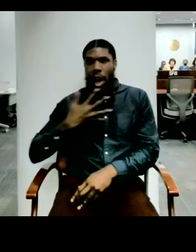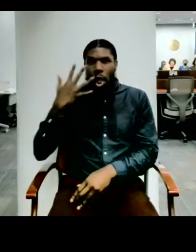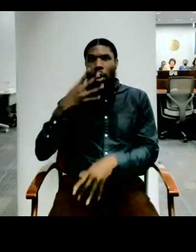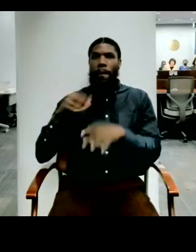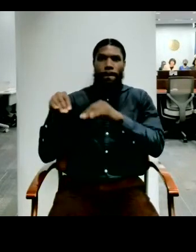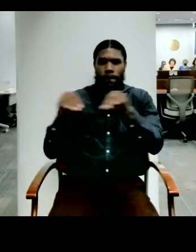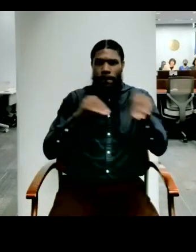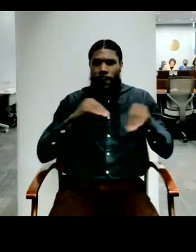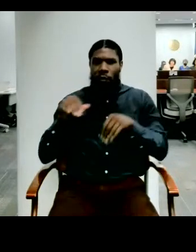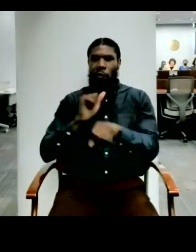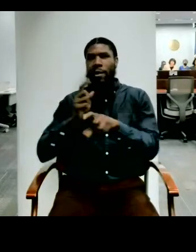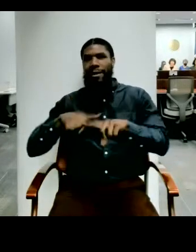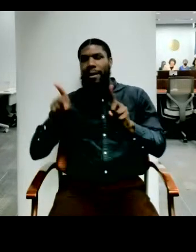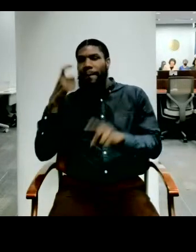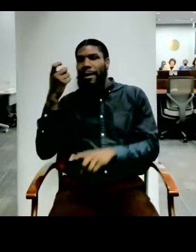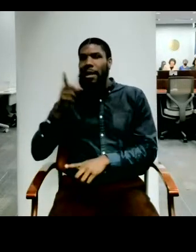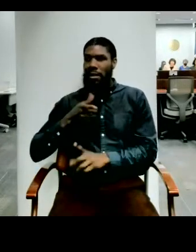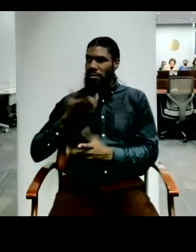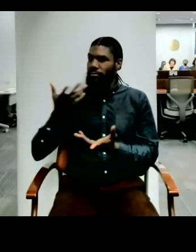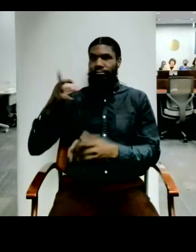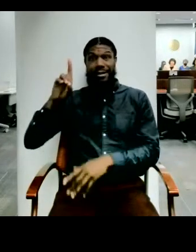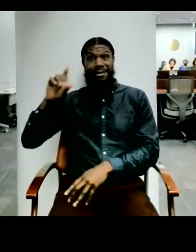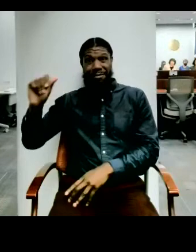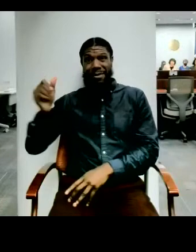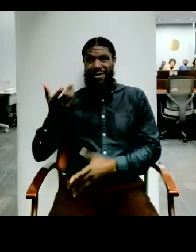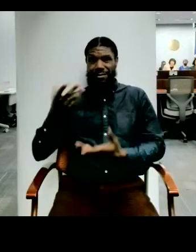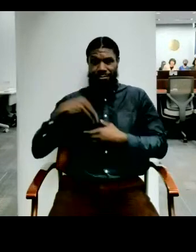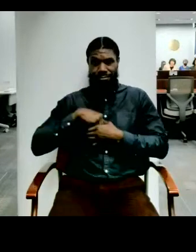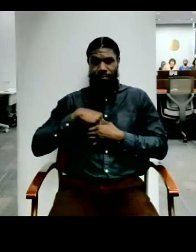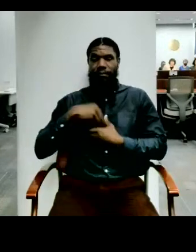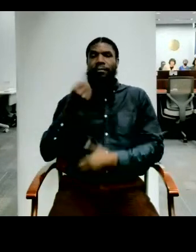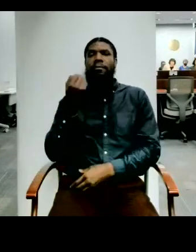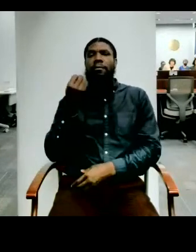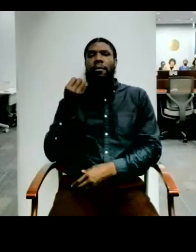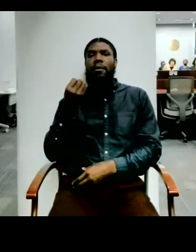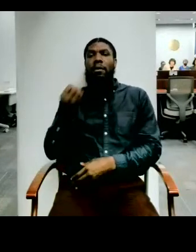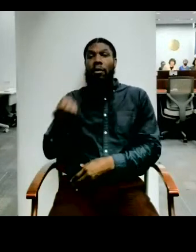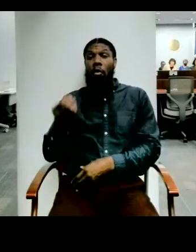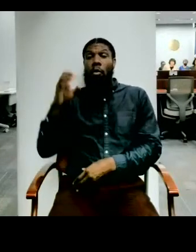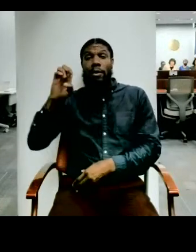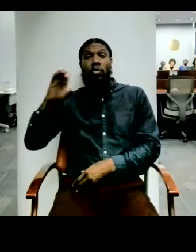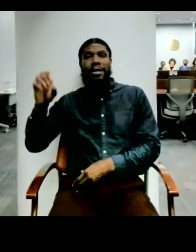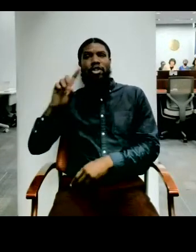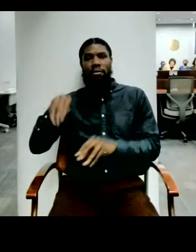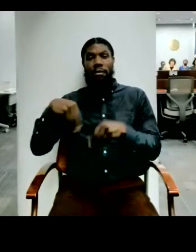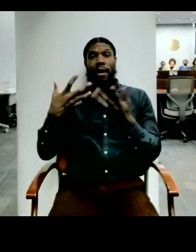So, the EEOC should address the need to provide accommodations in those systems. And we have now